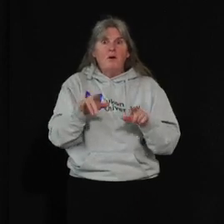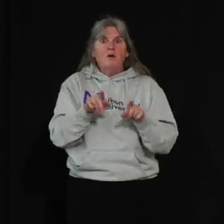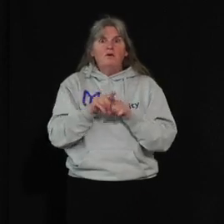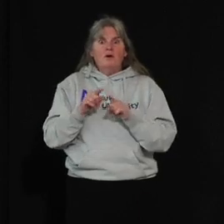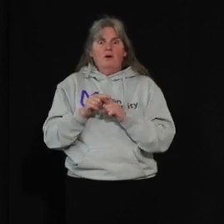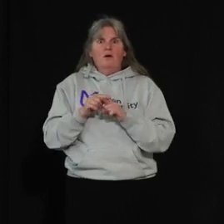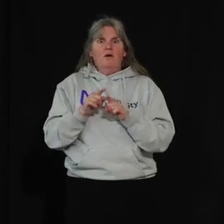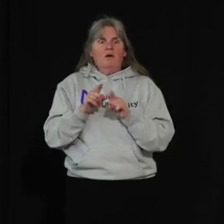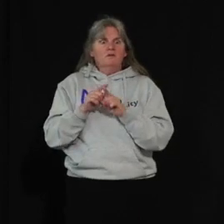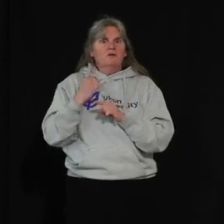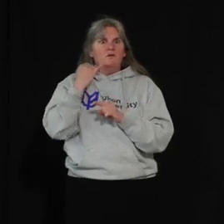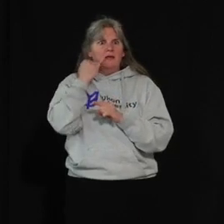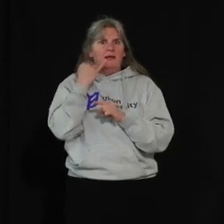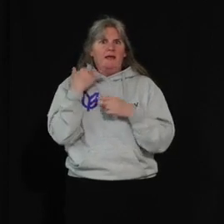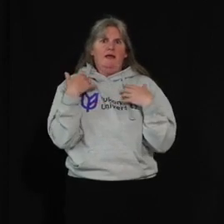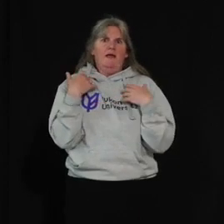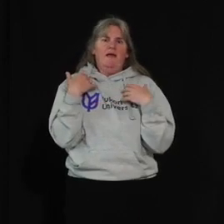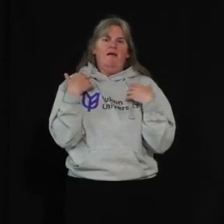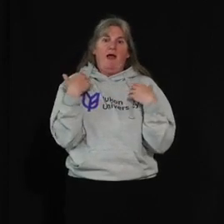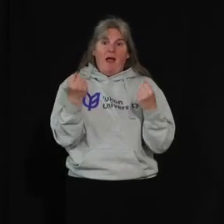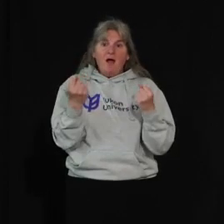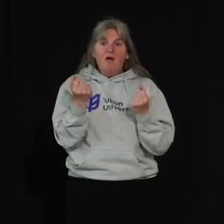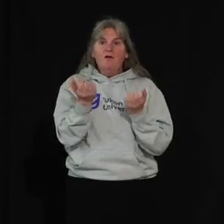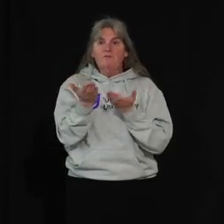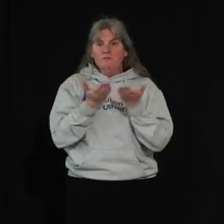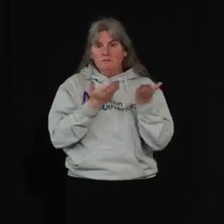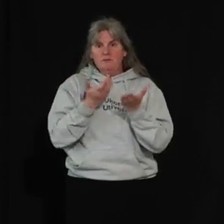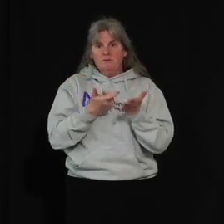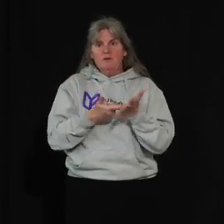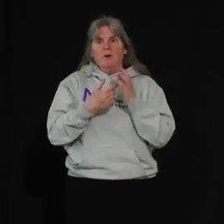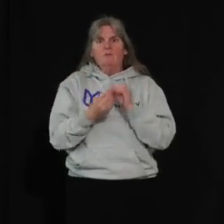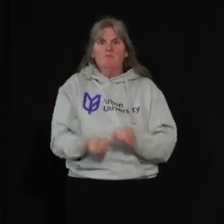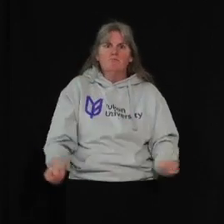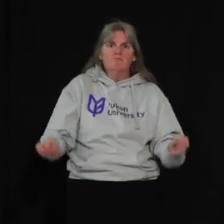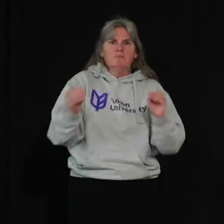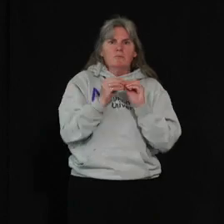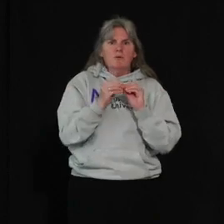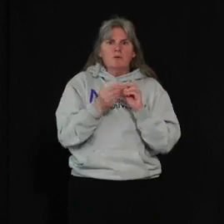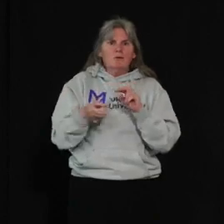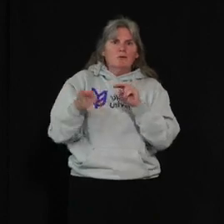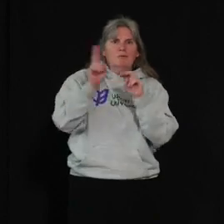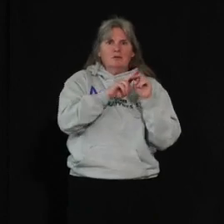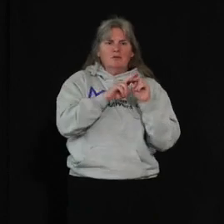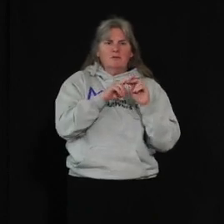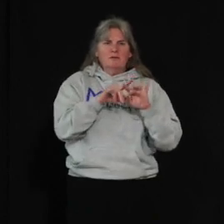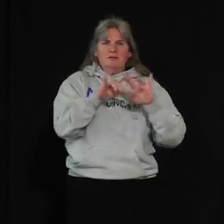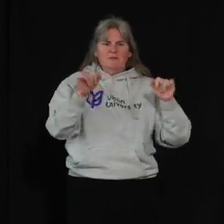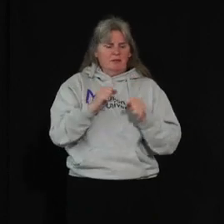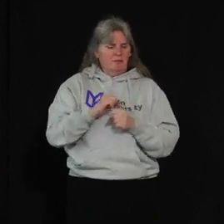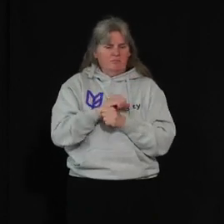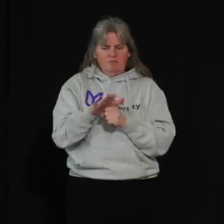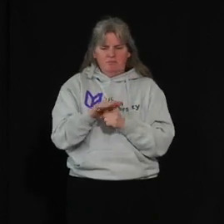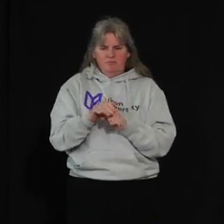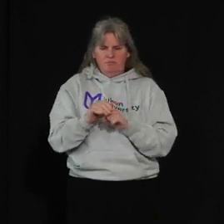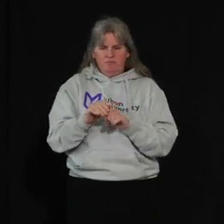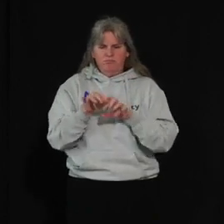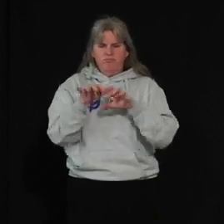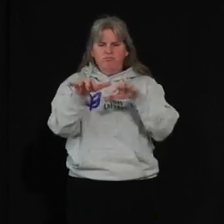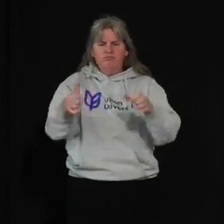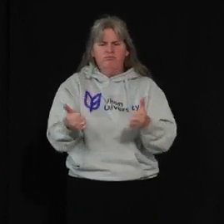increased demand on services, on public health services because of an increase in cases, a simultaneous outbreak of